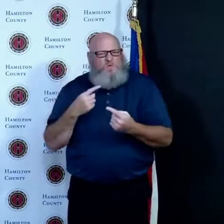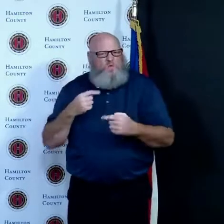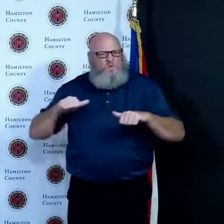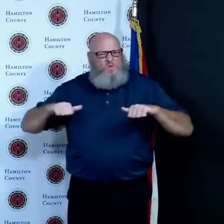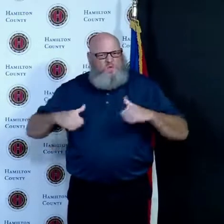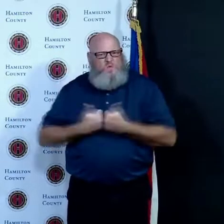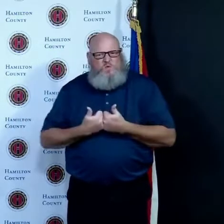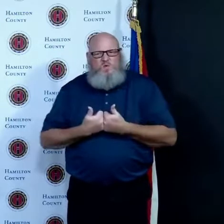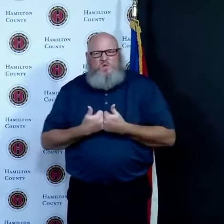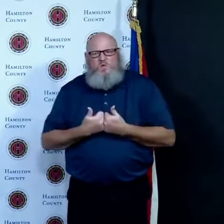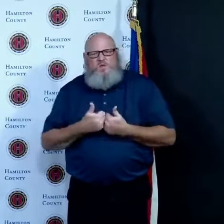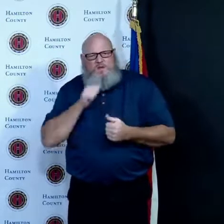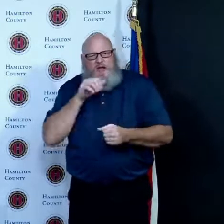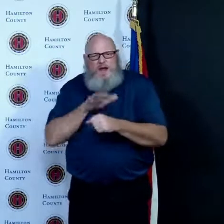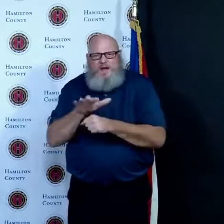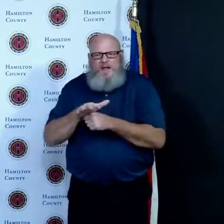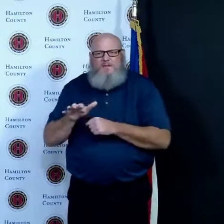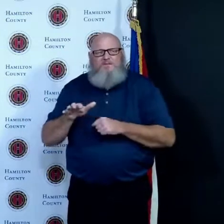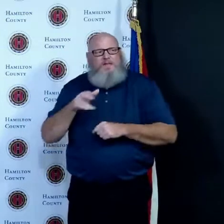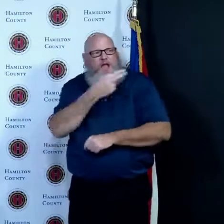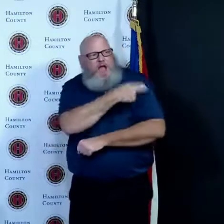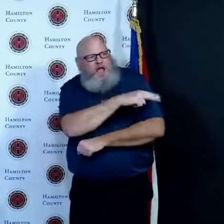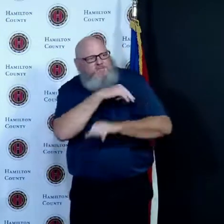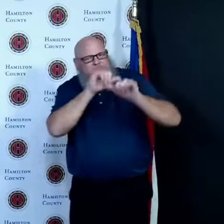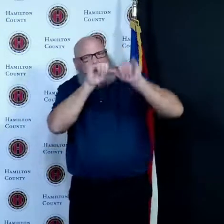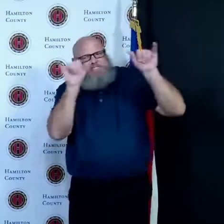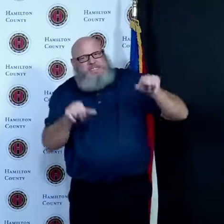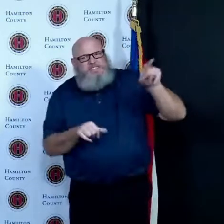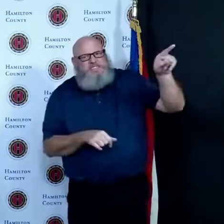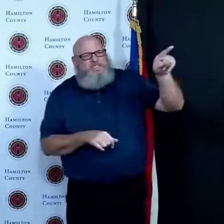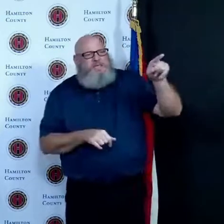best they can and are really working hard to make sure that we can get vaccine into the community